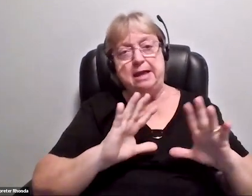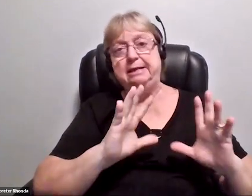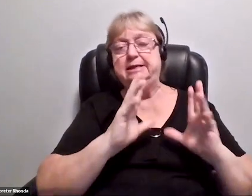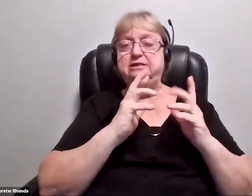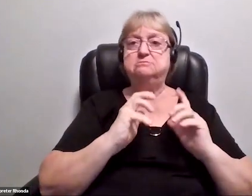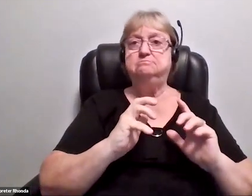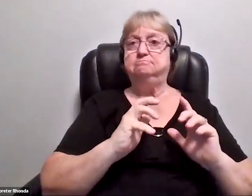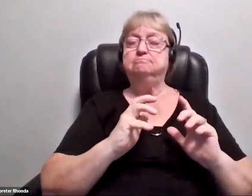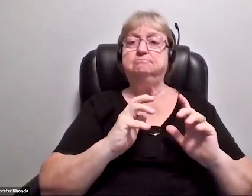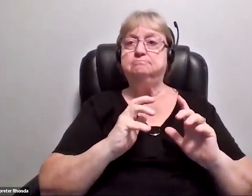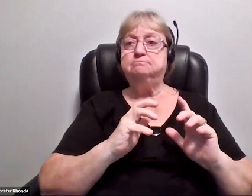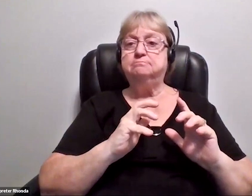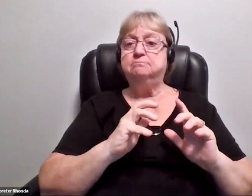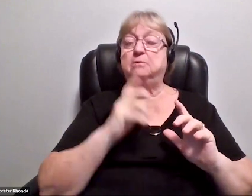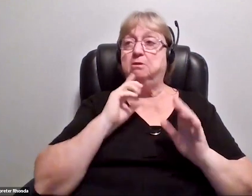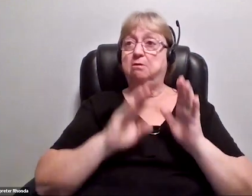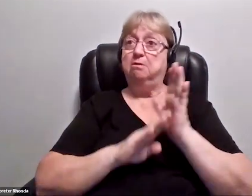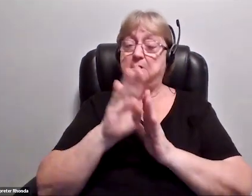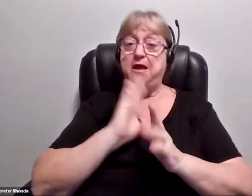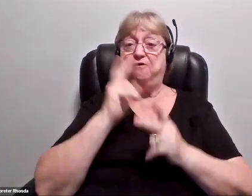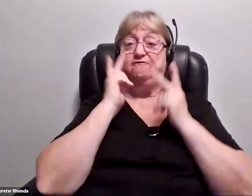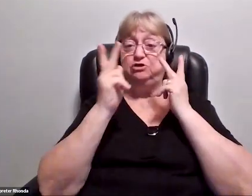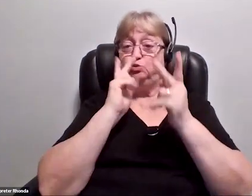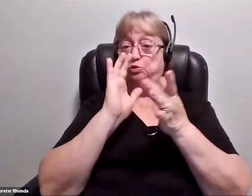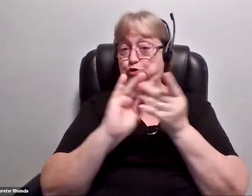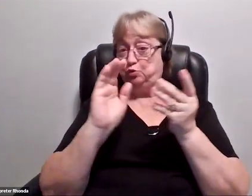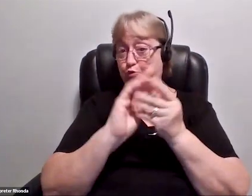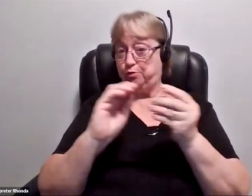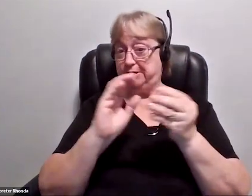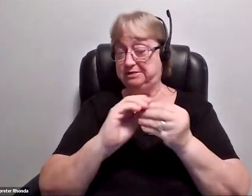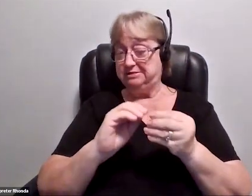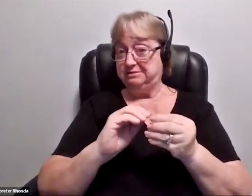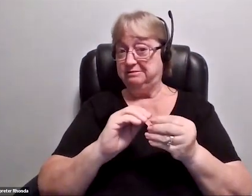We developed our visual story with all the ways